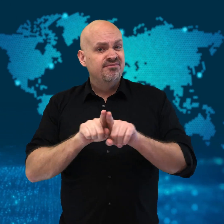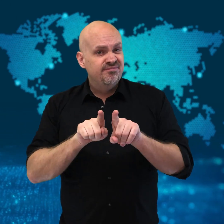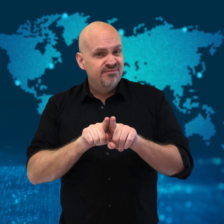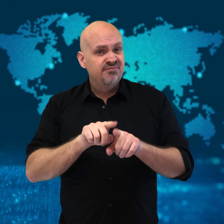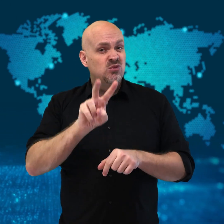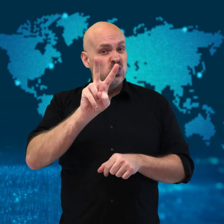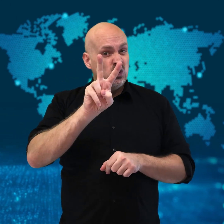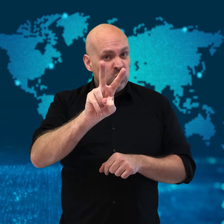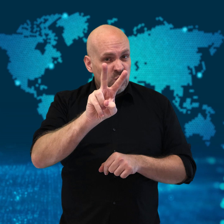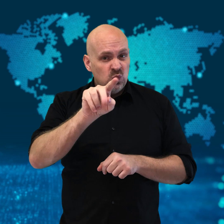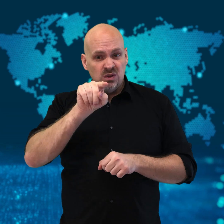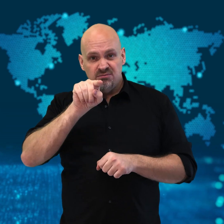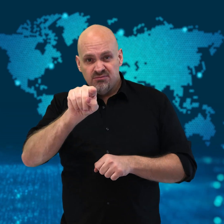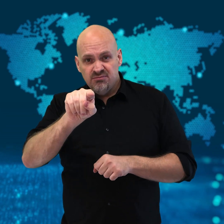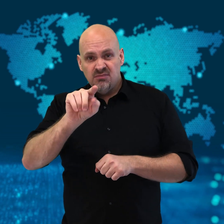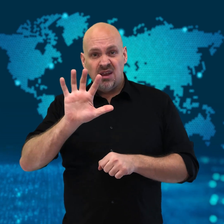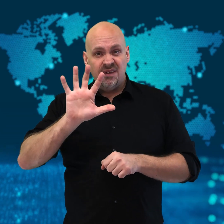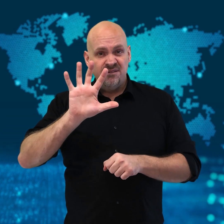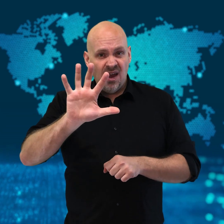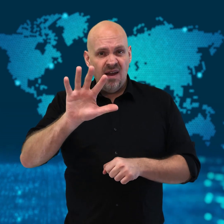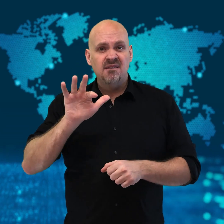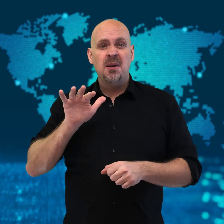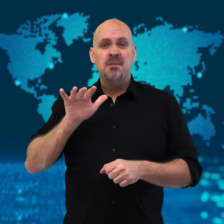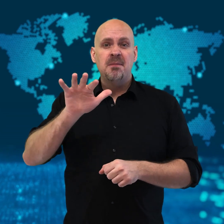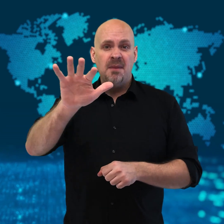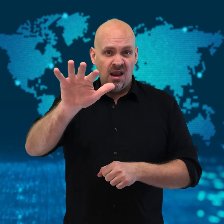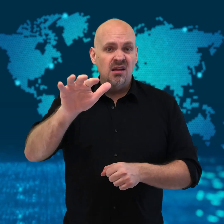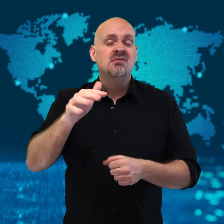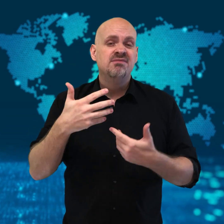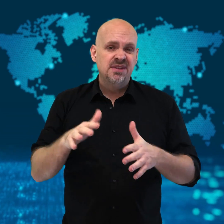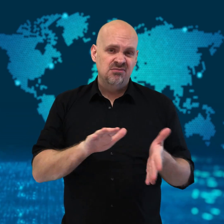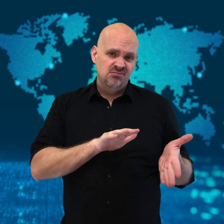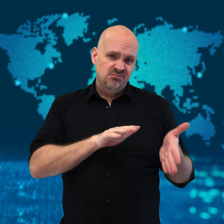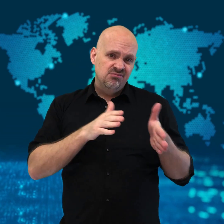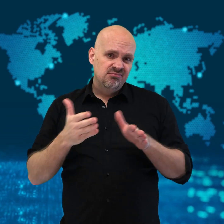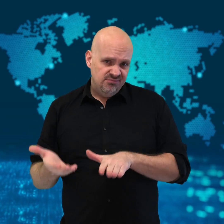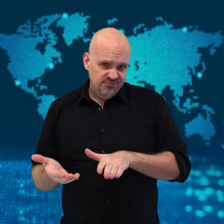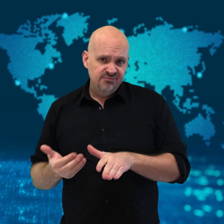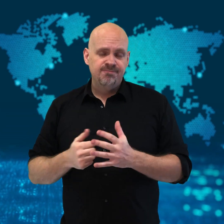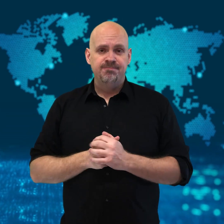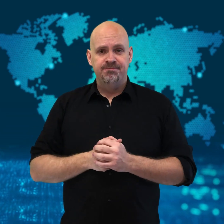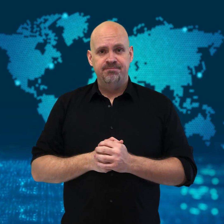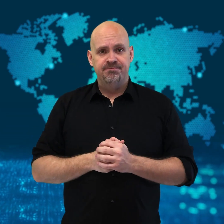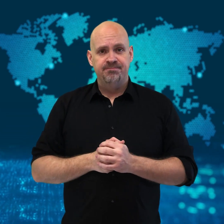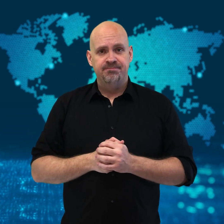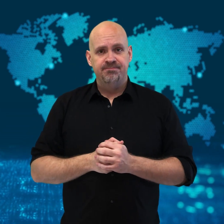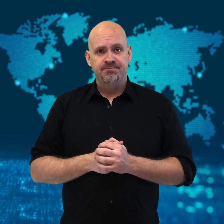and almost 2.5 million deaths worldwide.